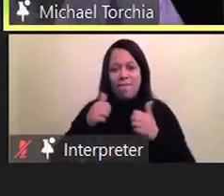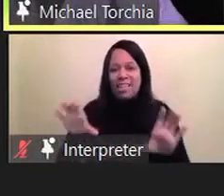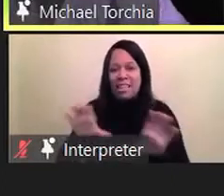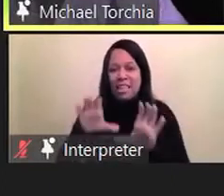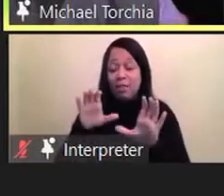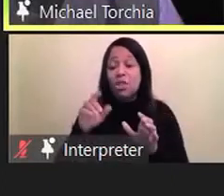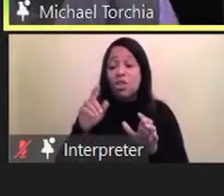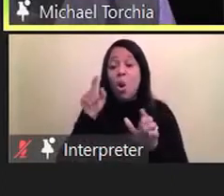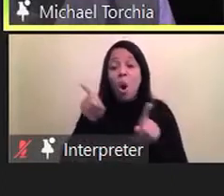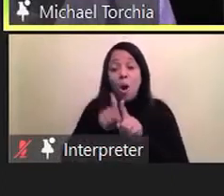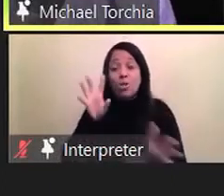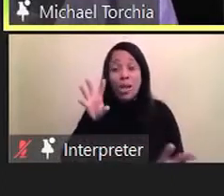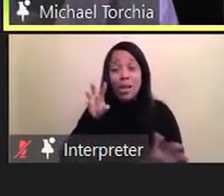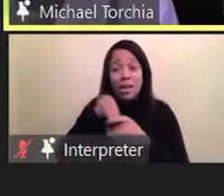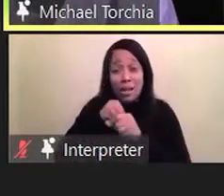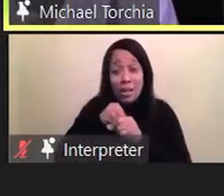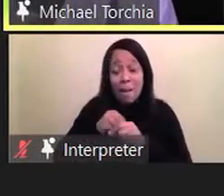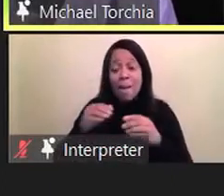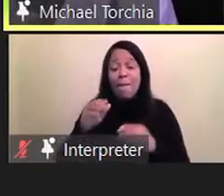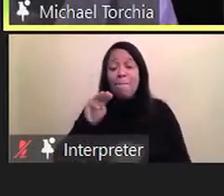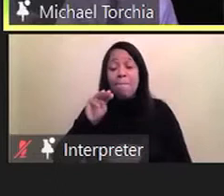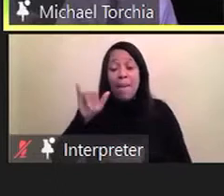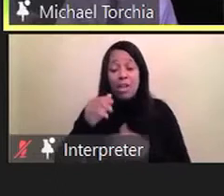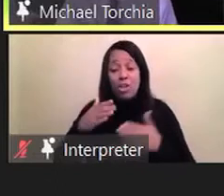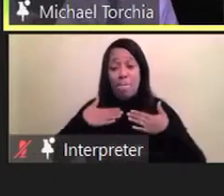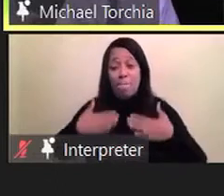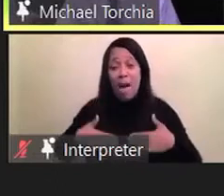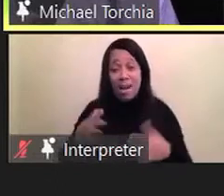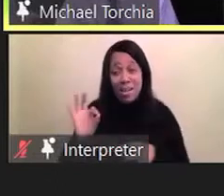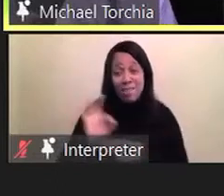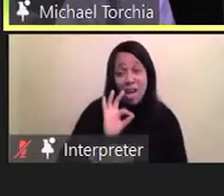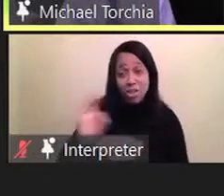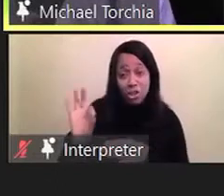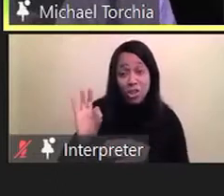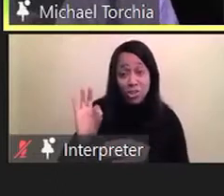is any of these areas. So if an employee is affected by any of these areas,